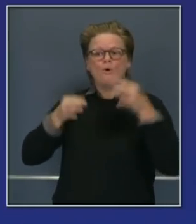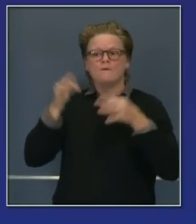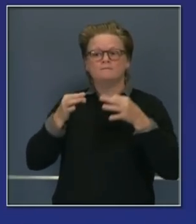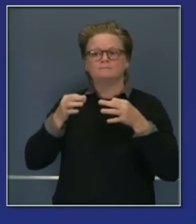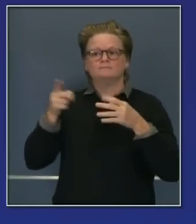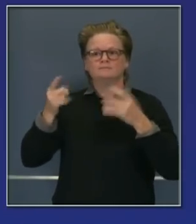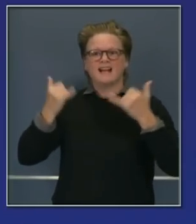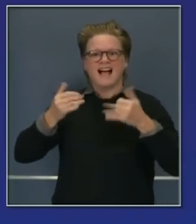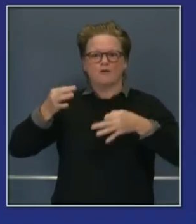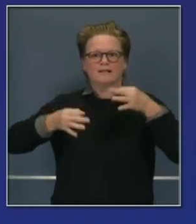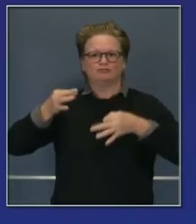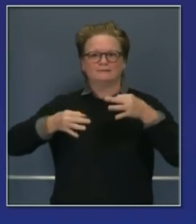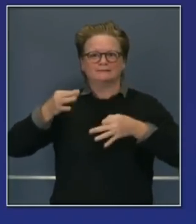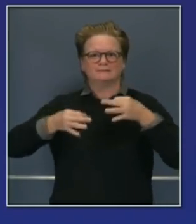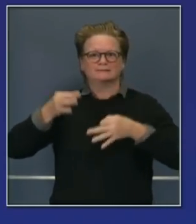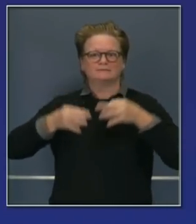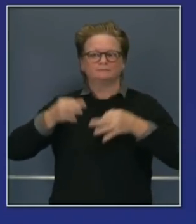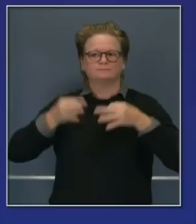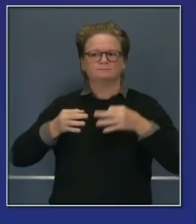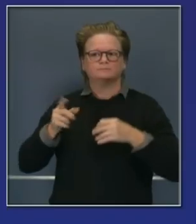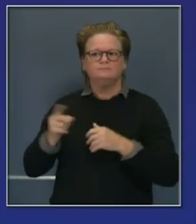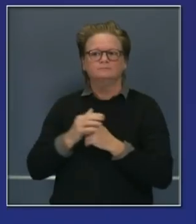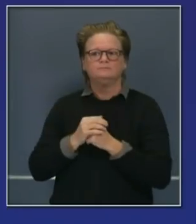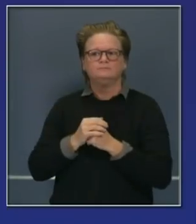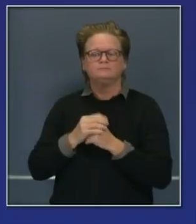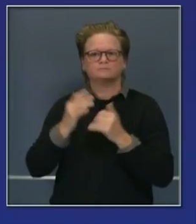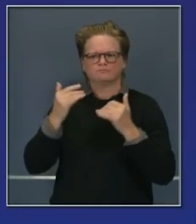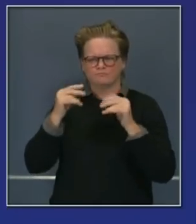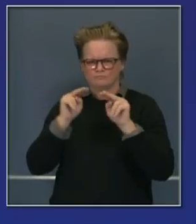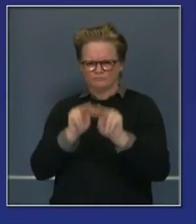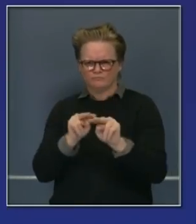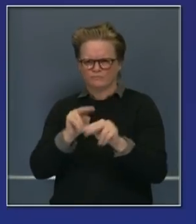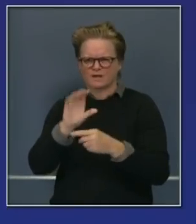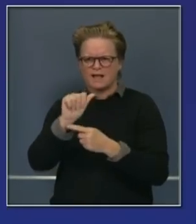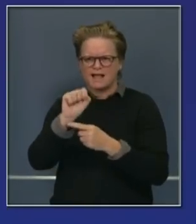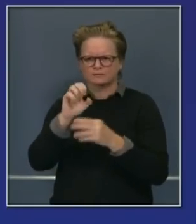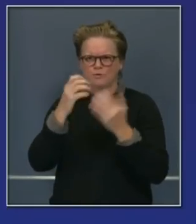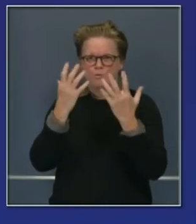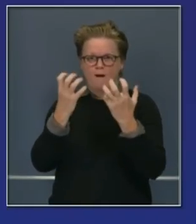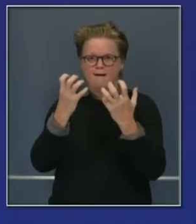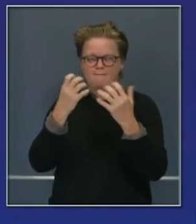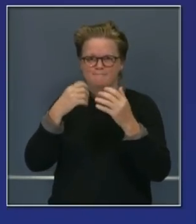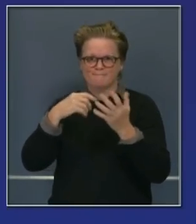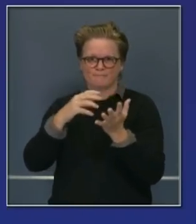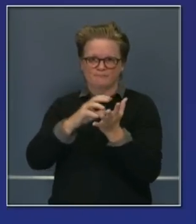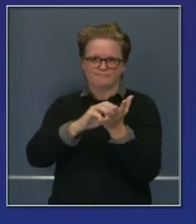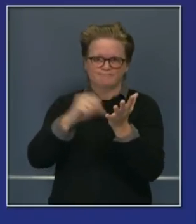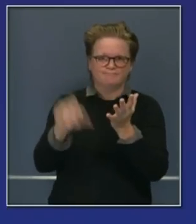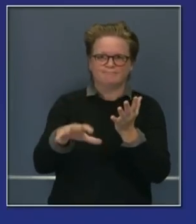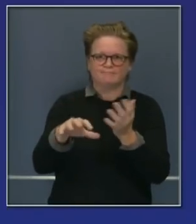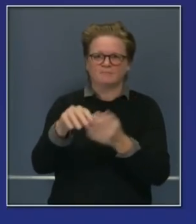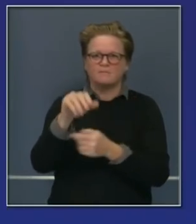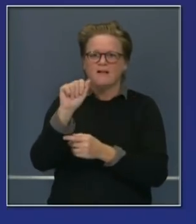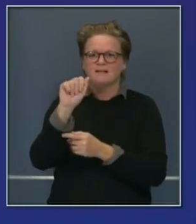AMERICANS, THE PROSPECT OF CALIFORNIA THE TEXAS. THE SUPREME COURT WILL HEAR